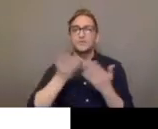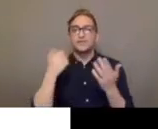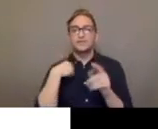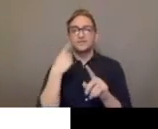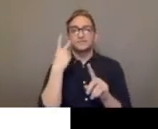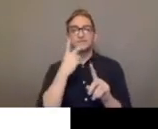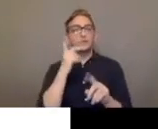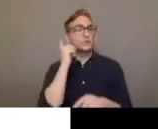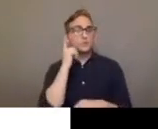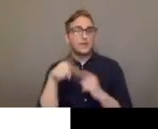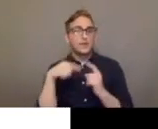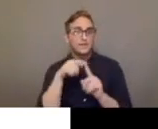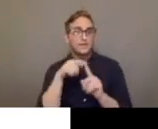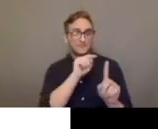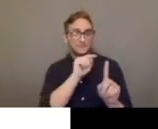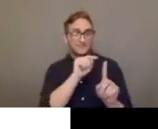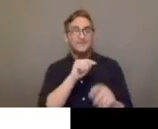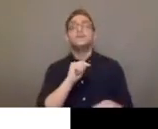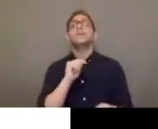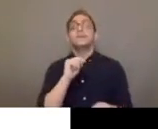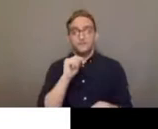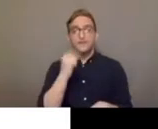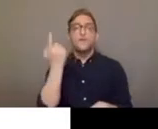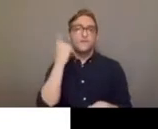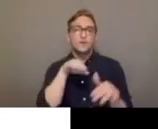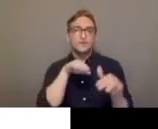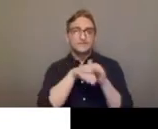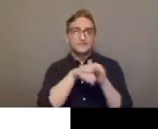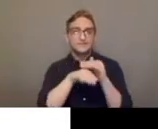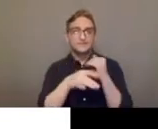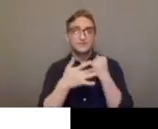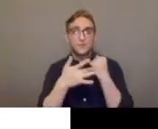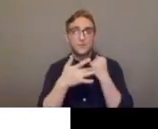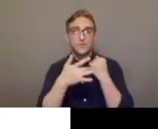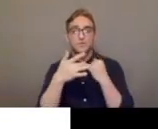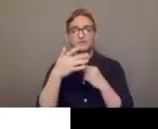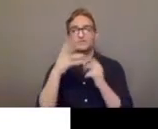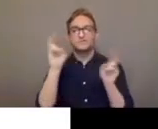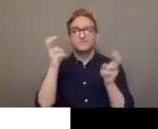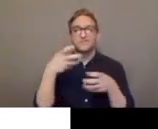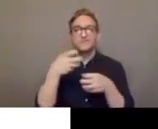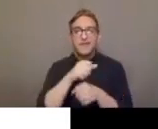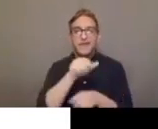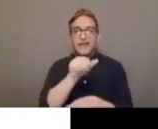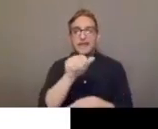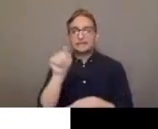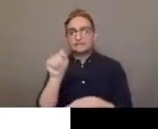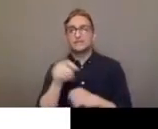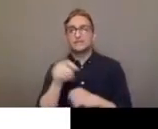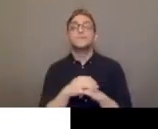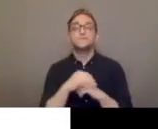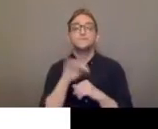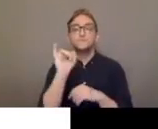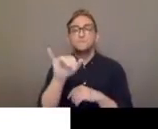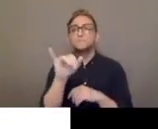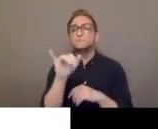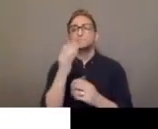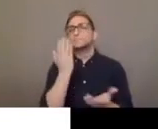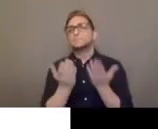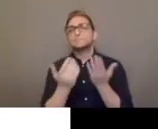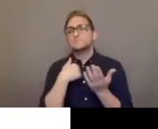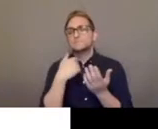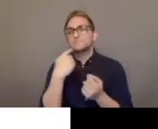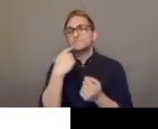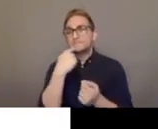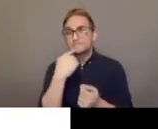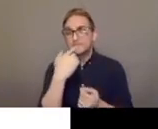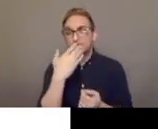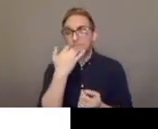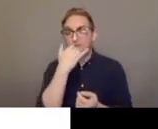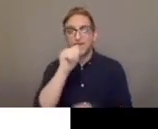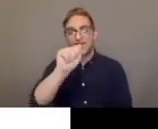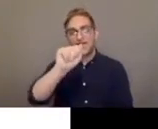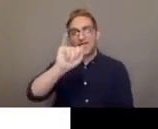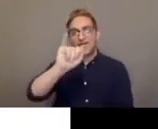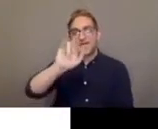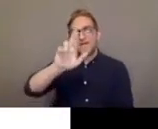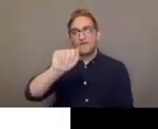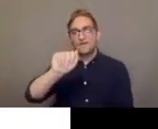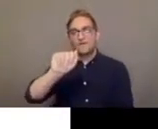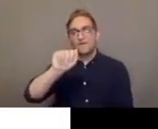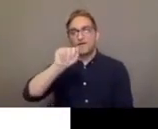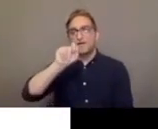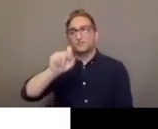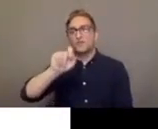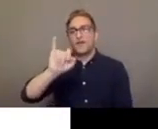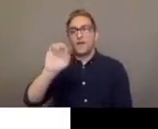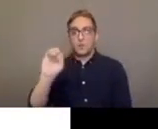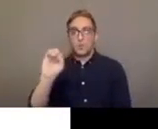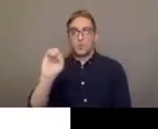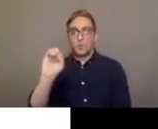lately in accessible technology or AT is ‑‑ I may not say it right Aira.io.